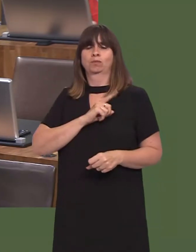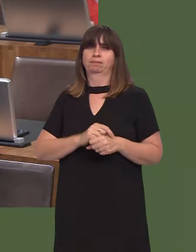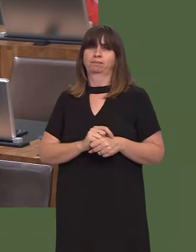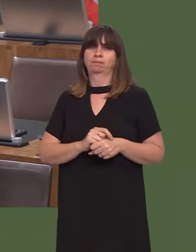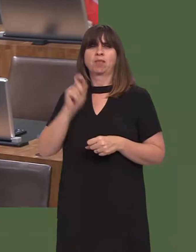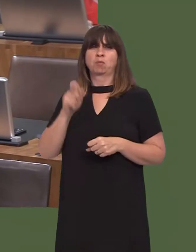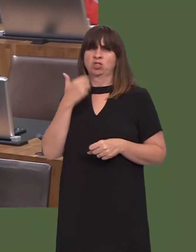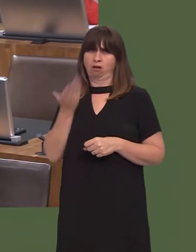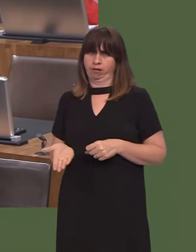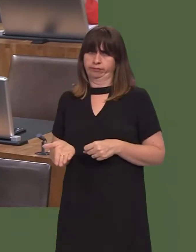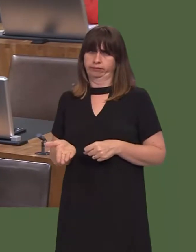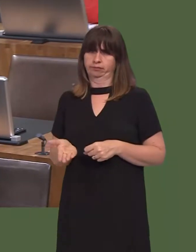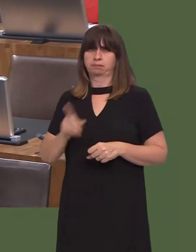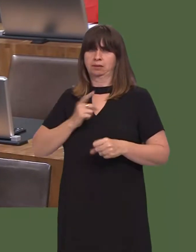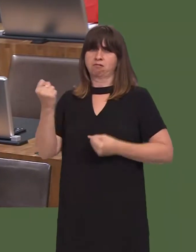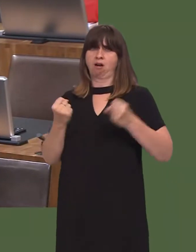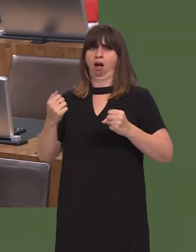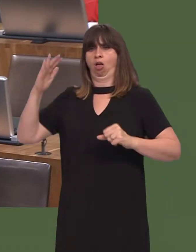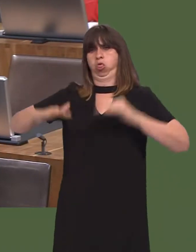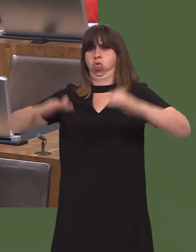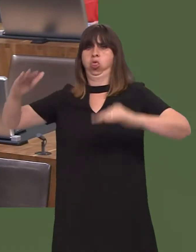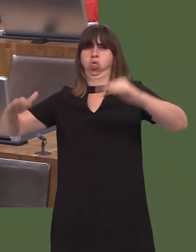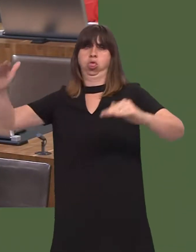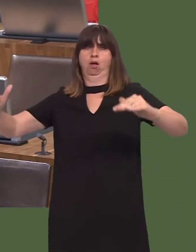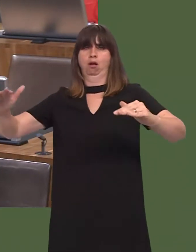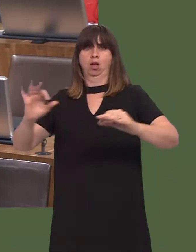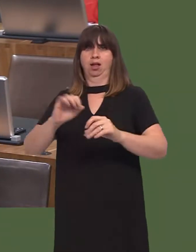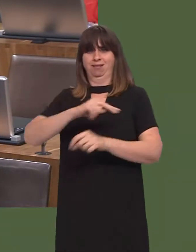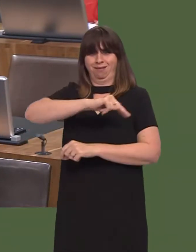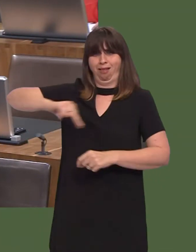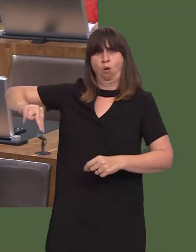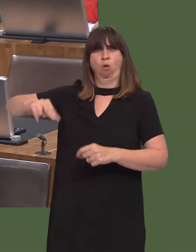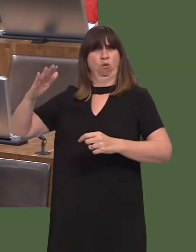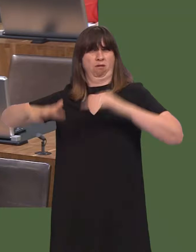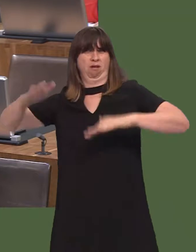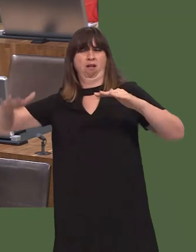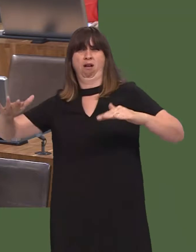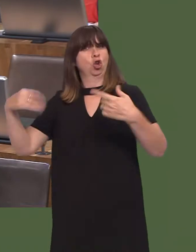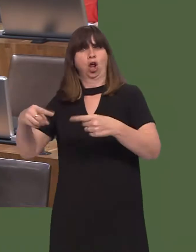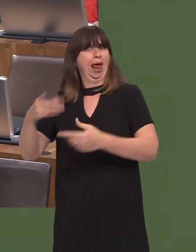a death on the site, partially due to illegal parking and partially due to the traffic flow